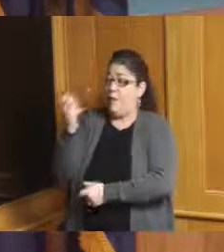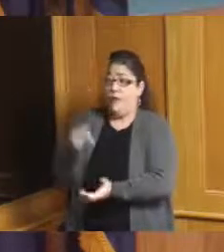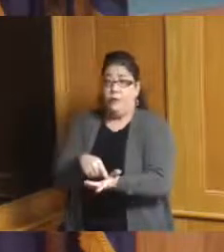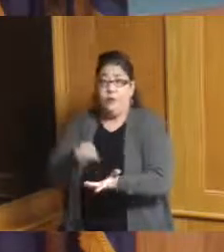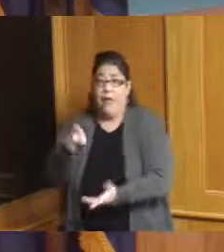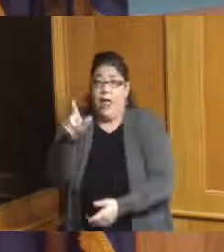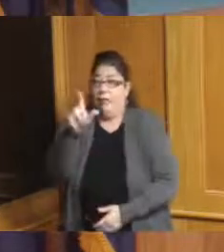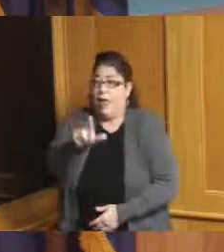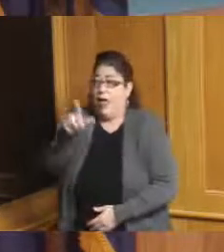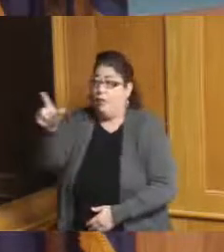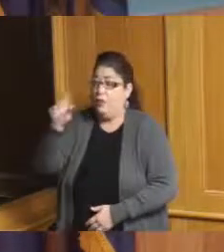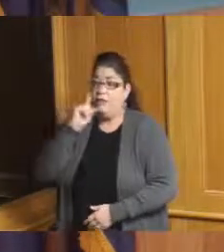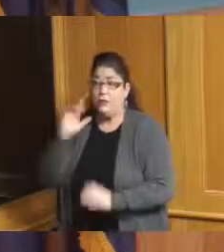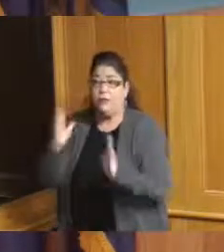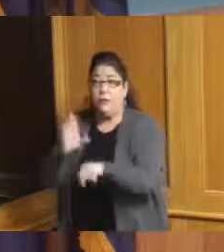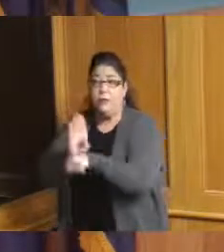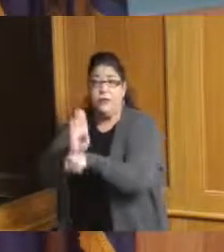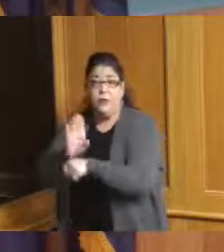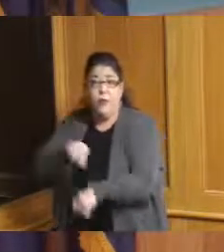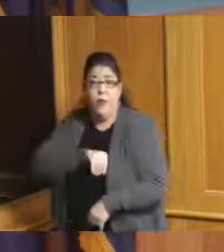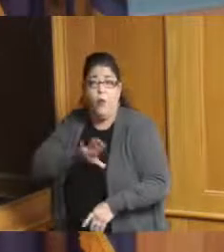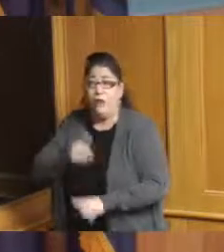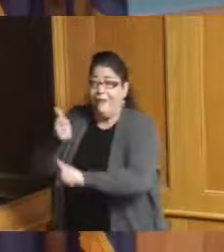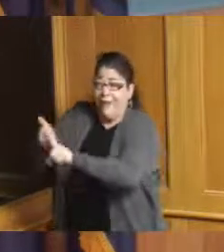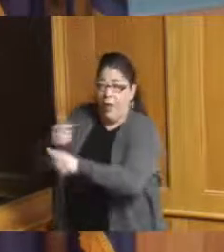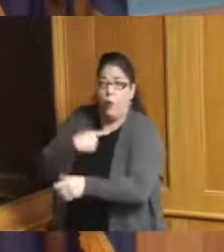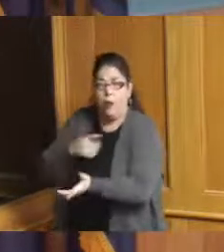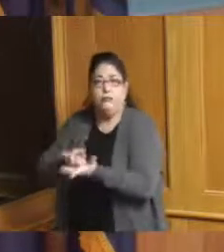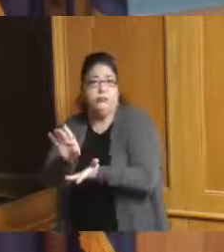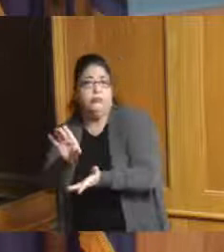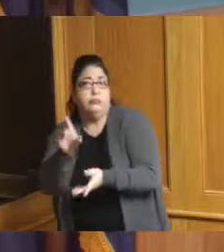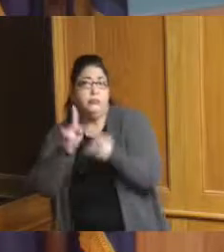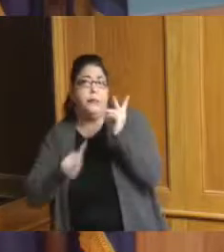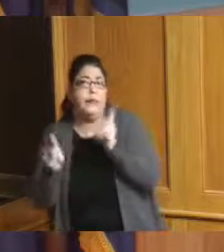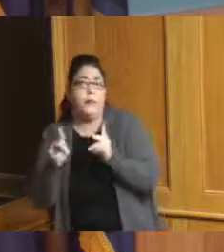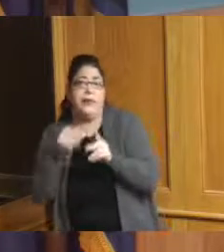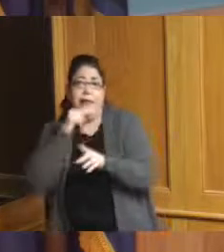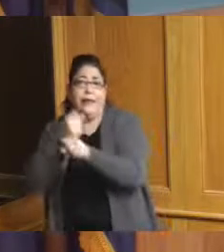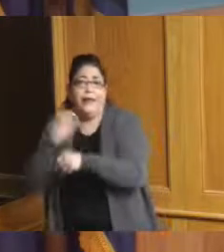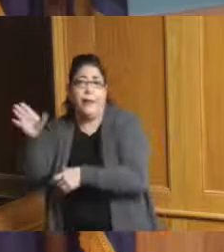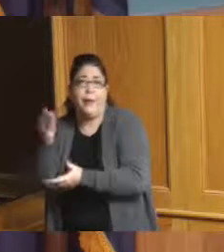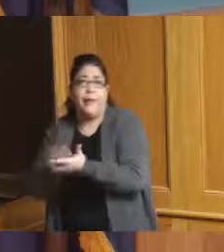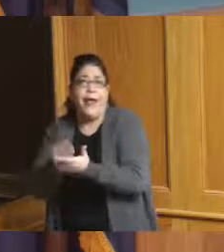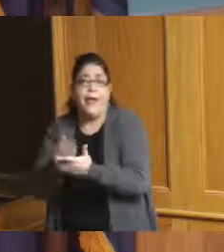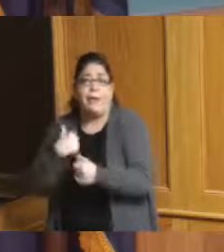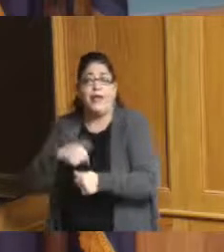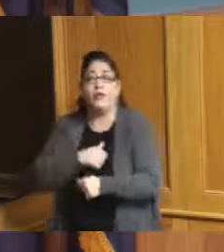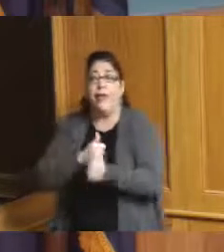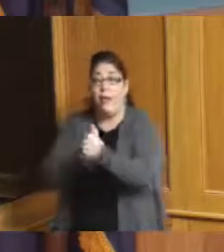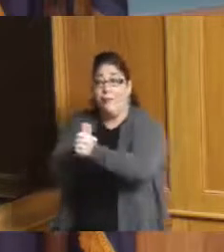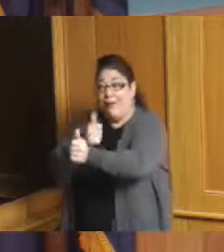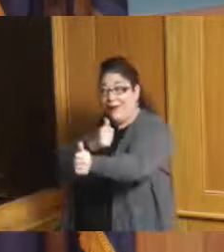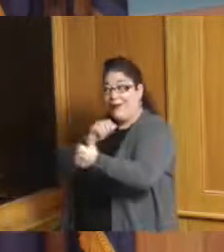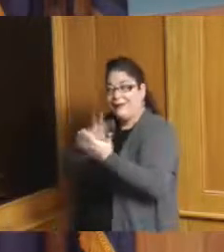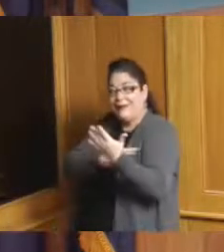who are small business owners not getting their money so if I had been asked I would have liked to